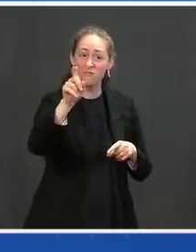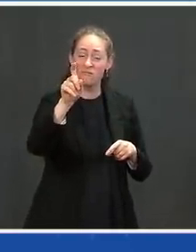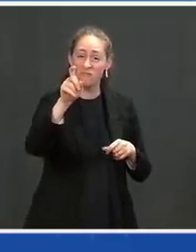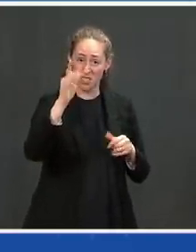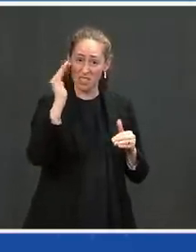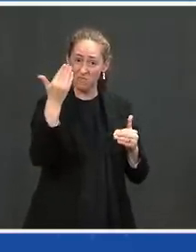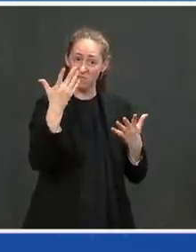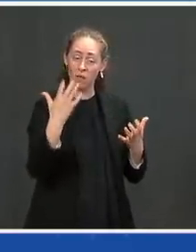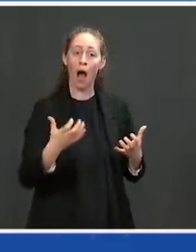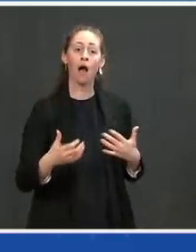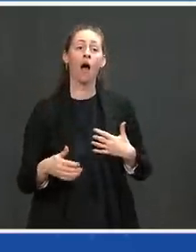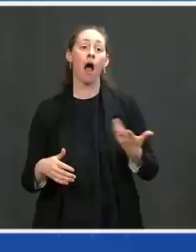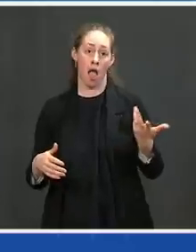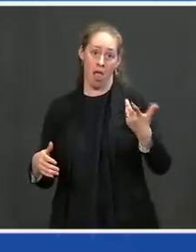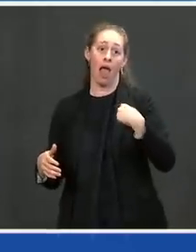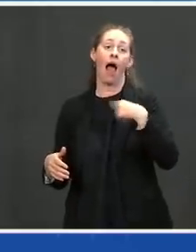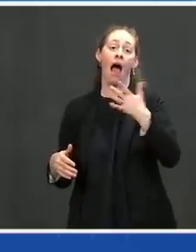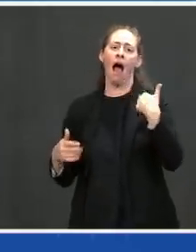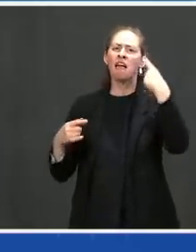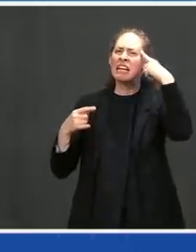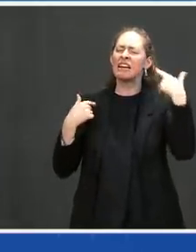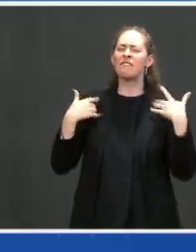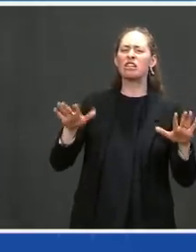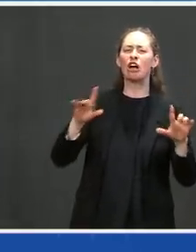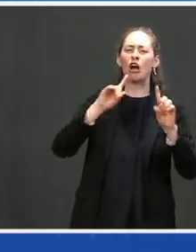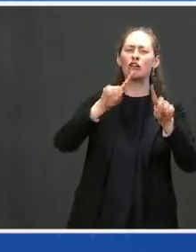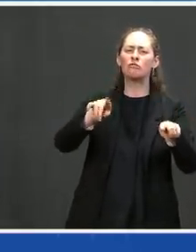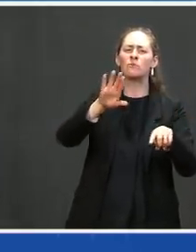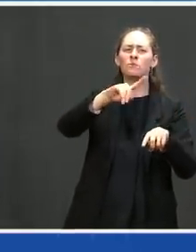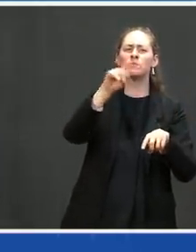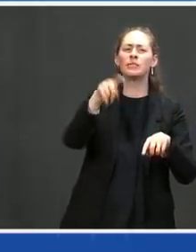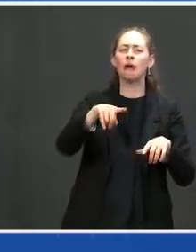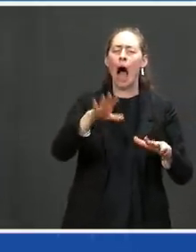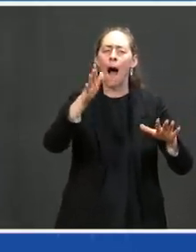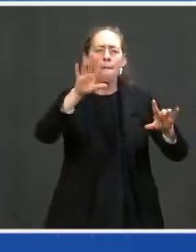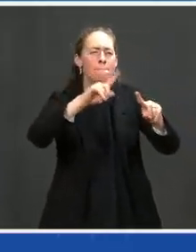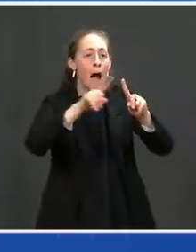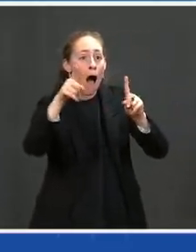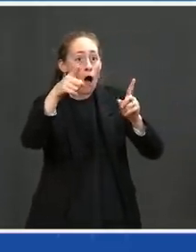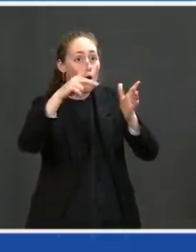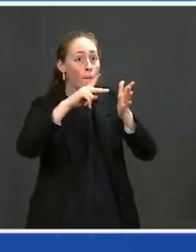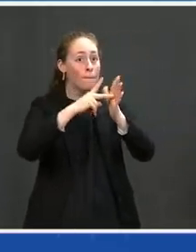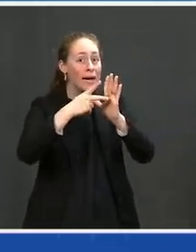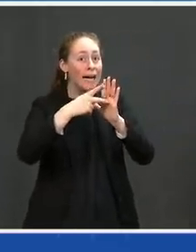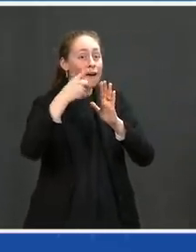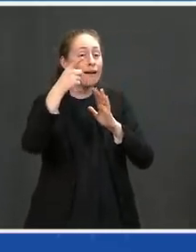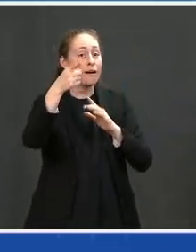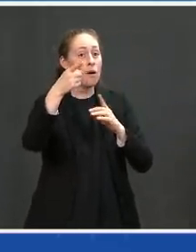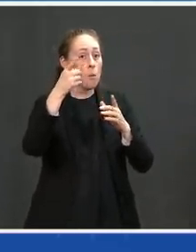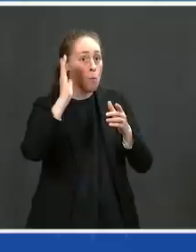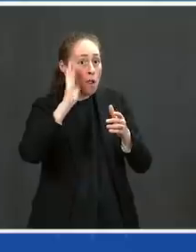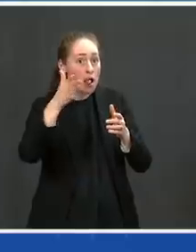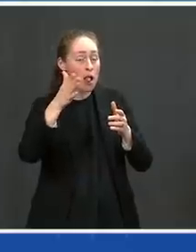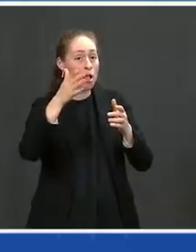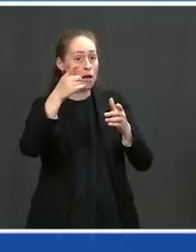The Press: You also just made some news by saying that you are going to run for reelection. The President: I said, "That is my expectation." The Press: So is that a "yes"